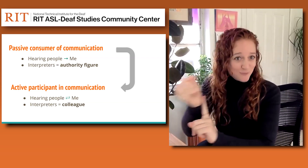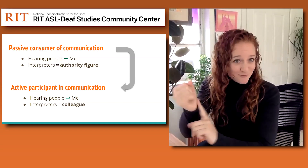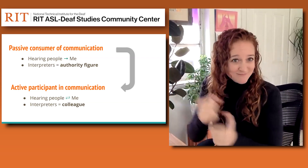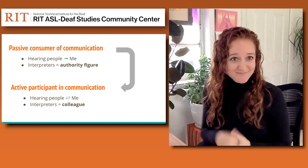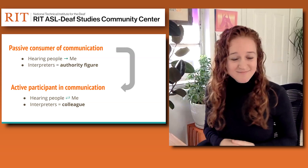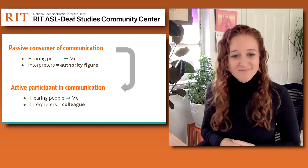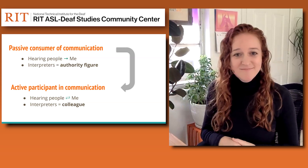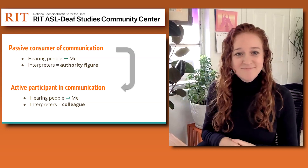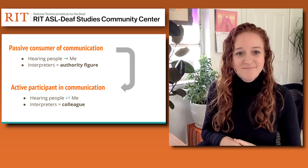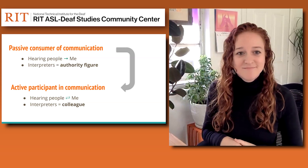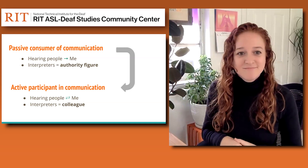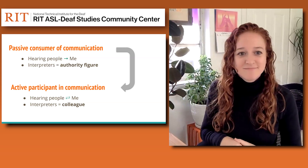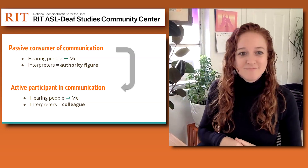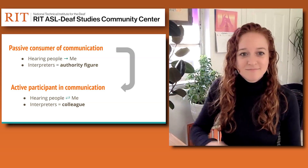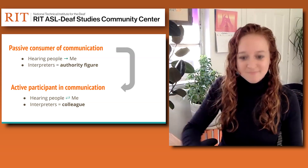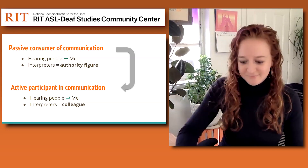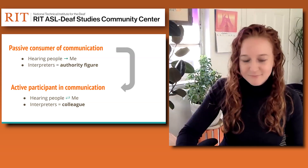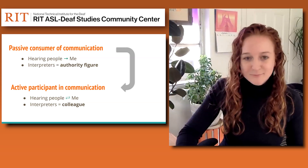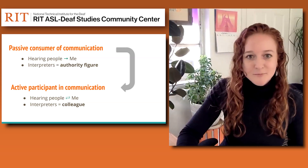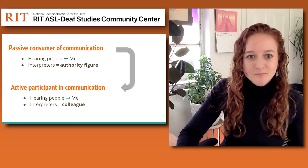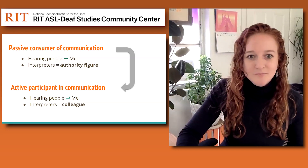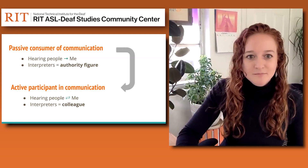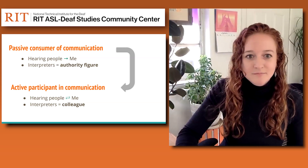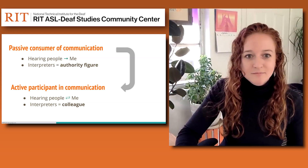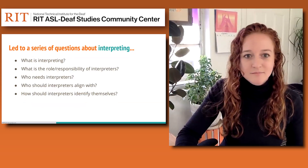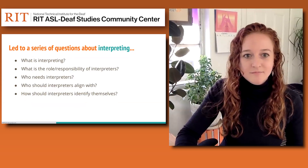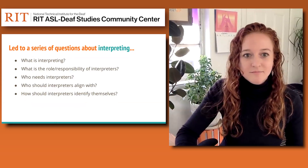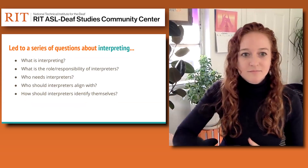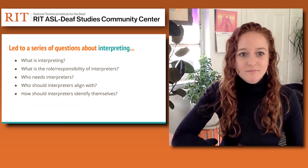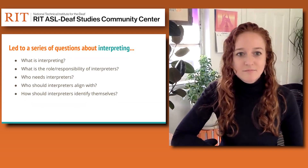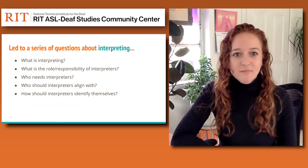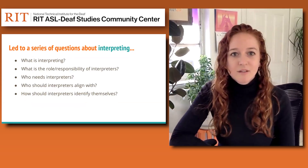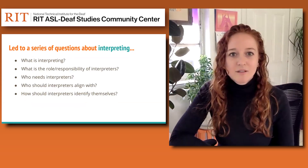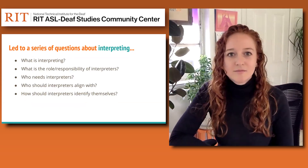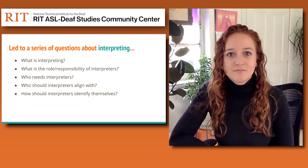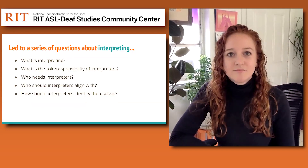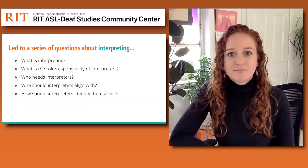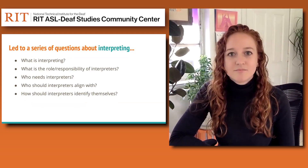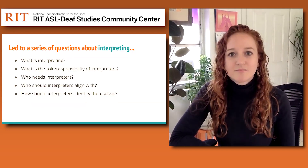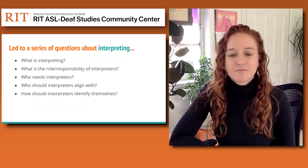what my experience is going to look like for each situation in which I find myself.